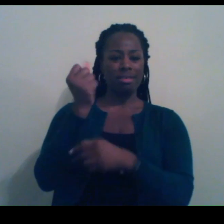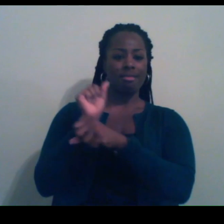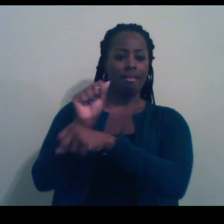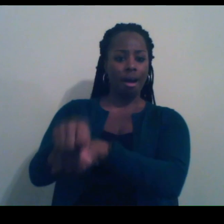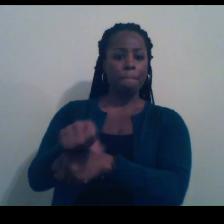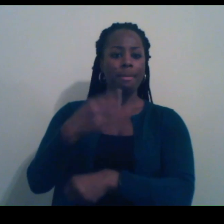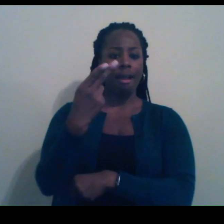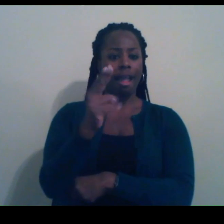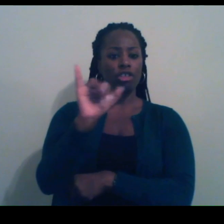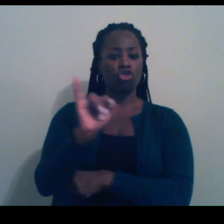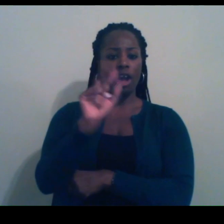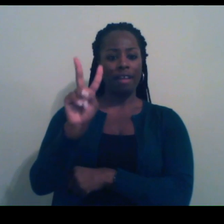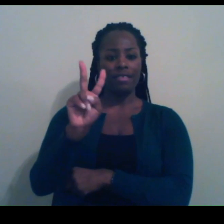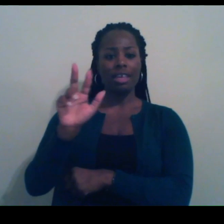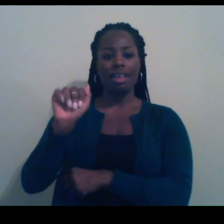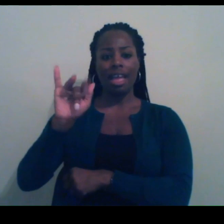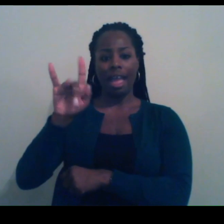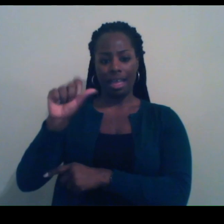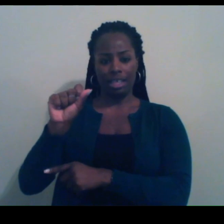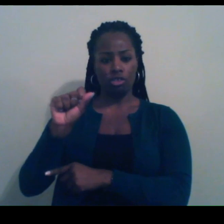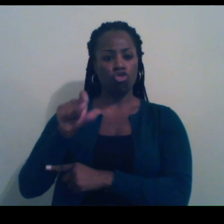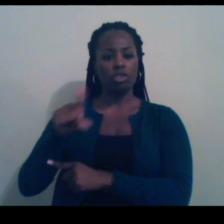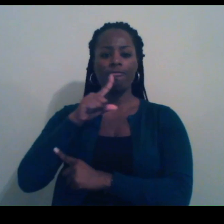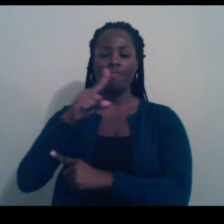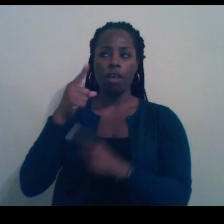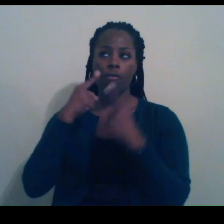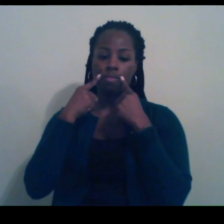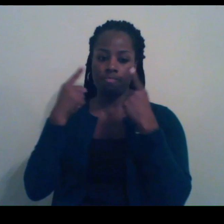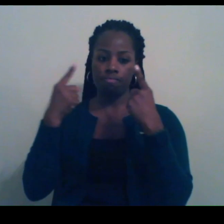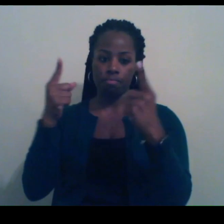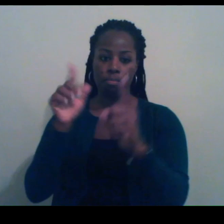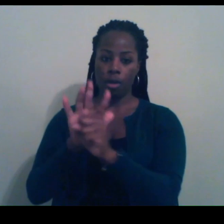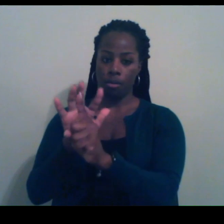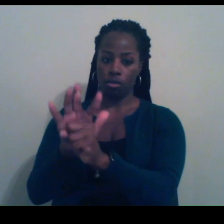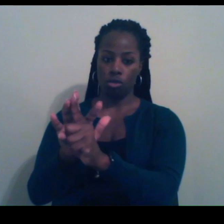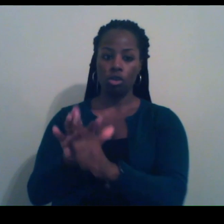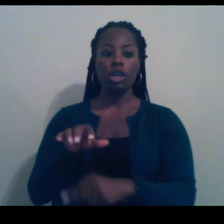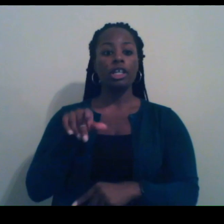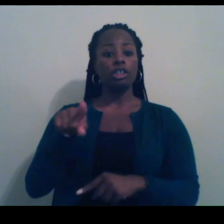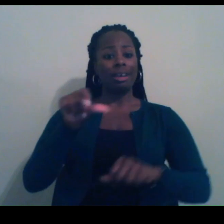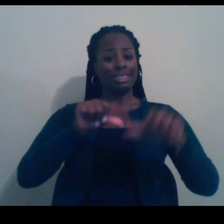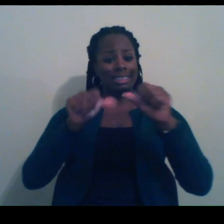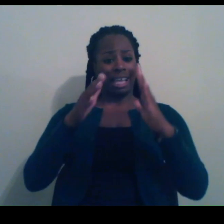international reputation as that she's a scientist a physician someone with three